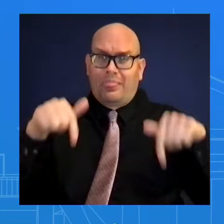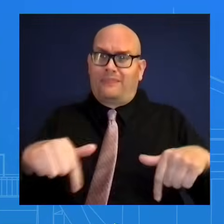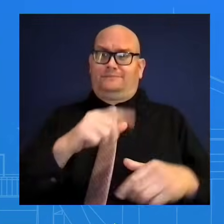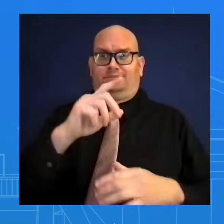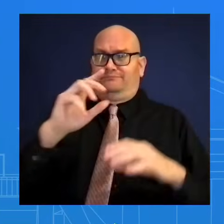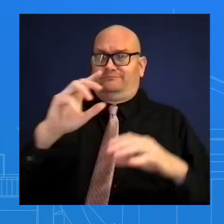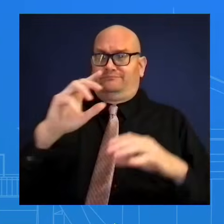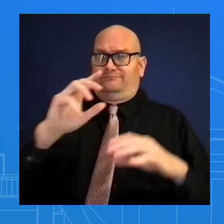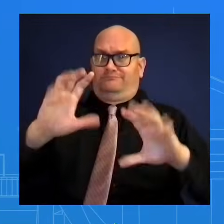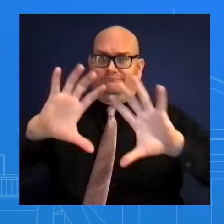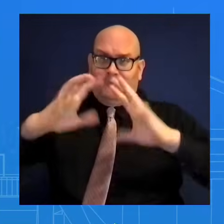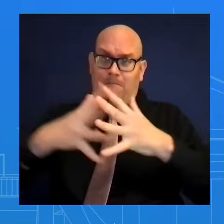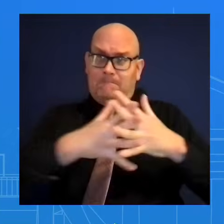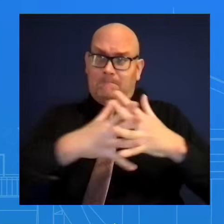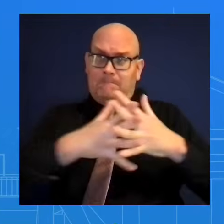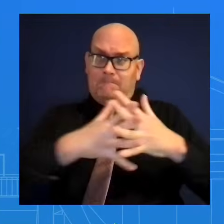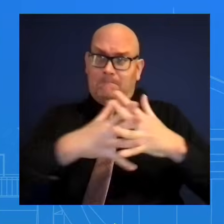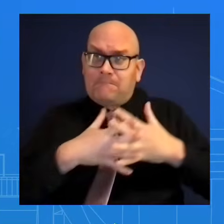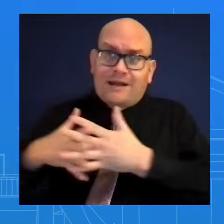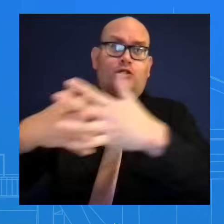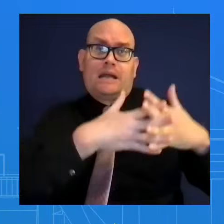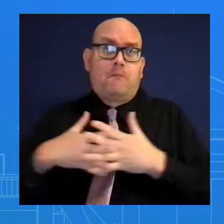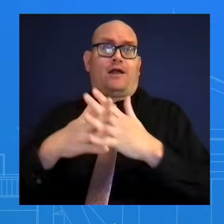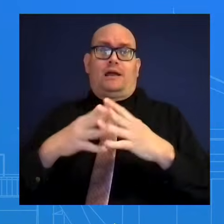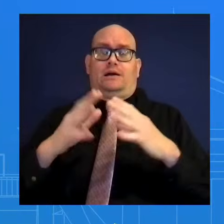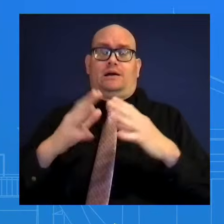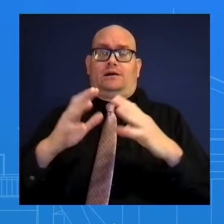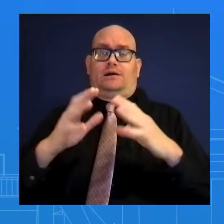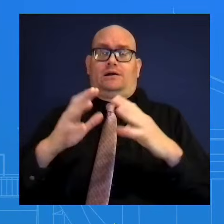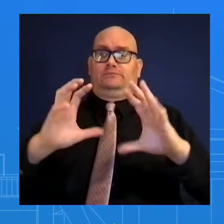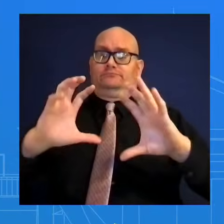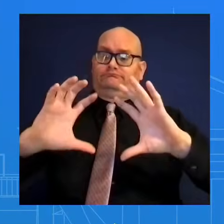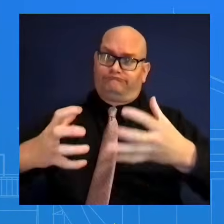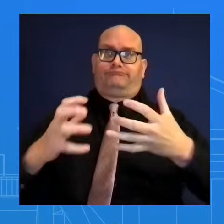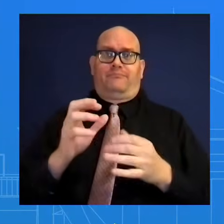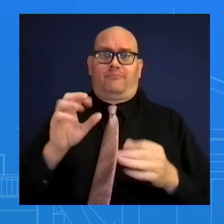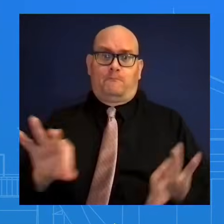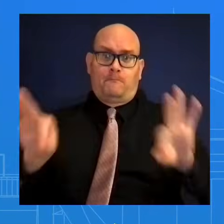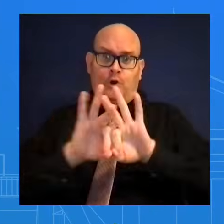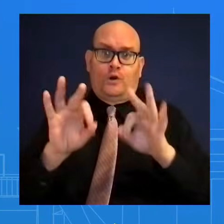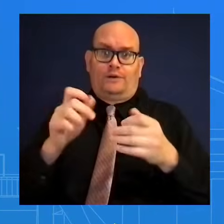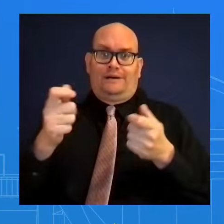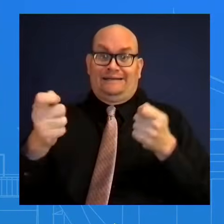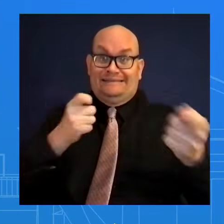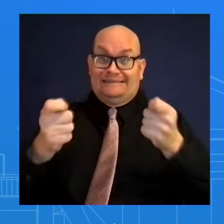because we're talking about how to deal with the economy for the American people in a way that helps all